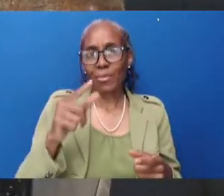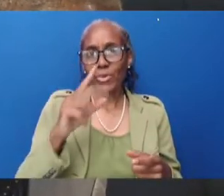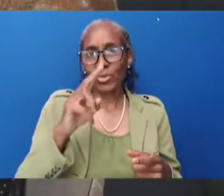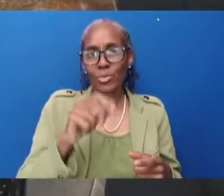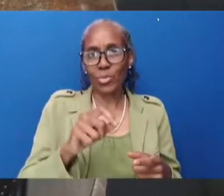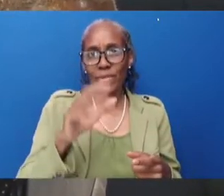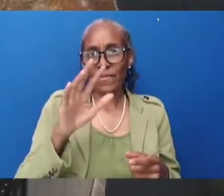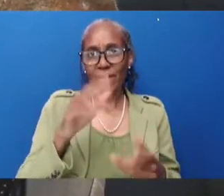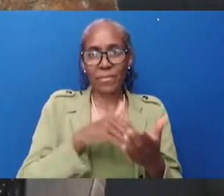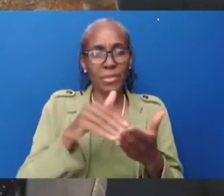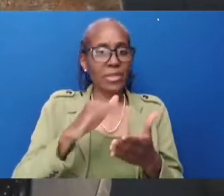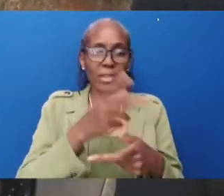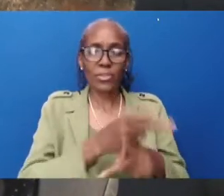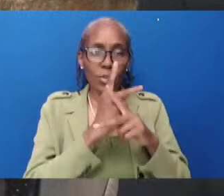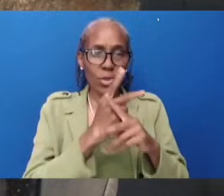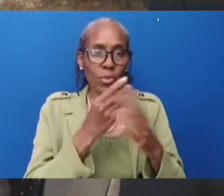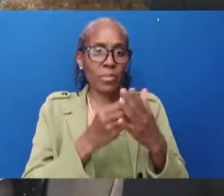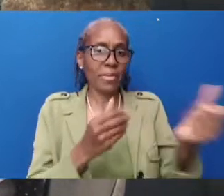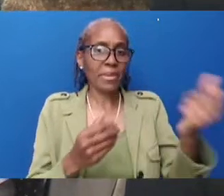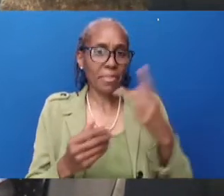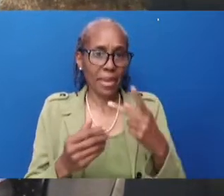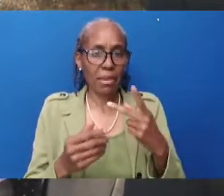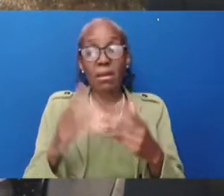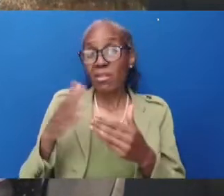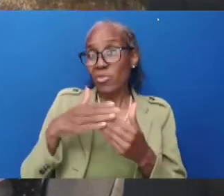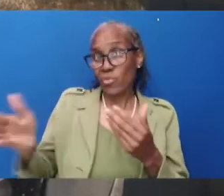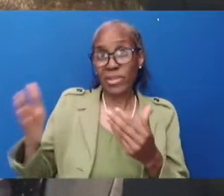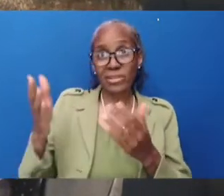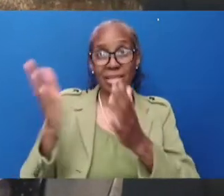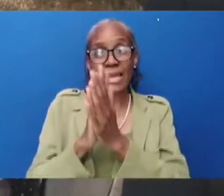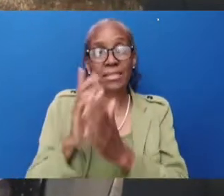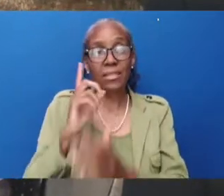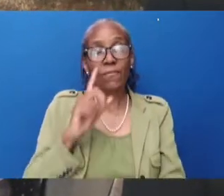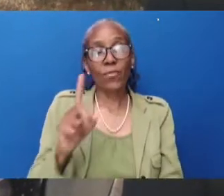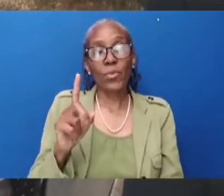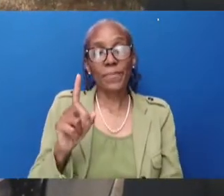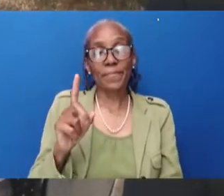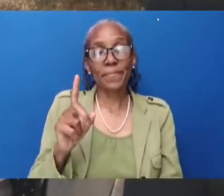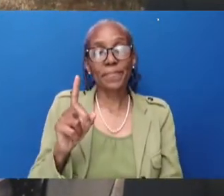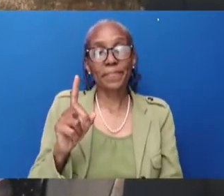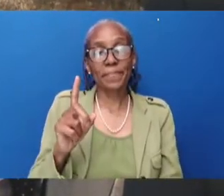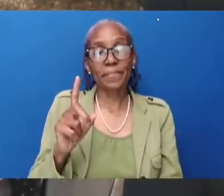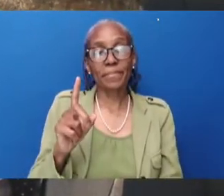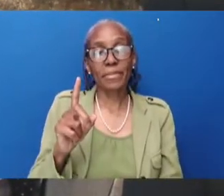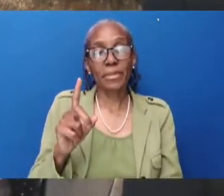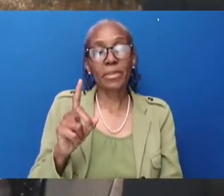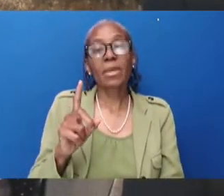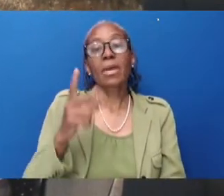ASKED US FOR SORT OF A CONTRIBUTION TO THEIR CAPITAL,